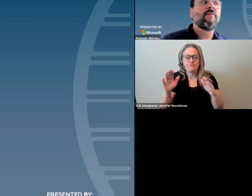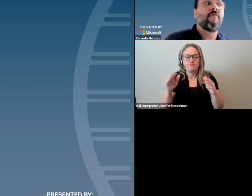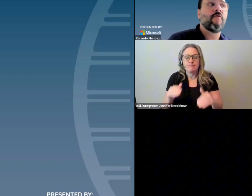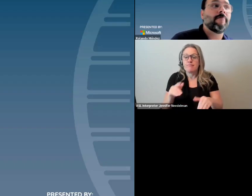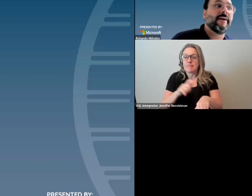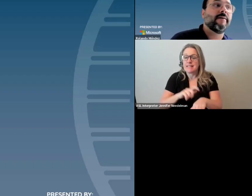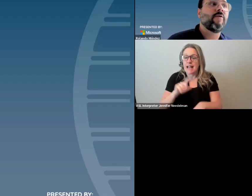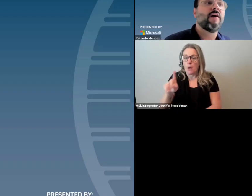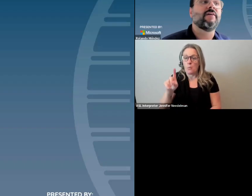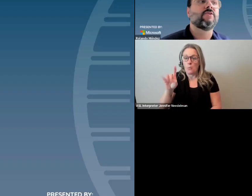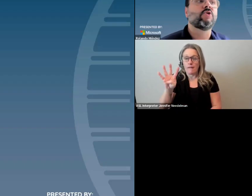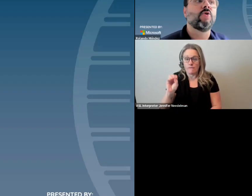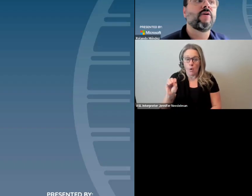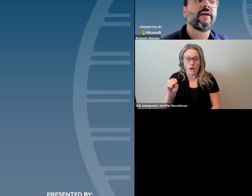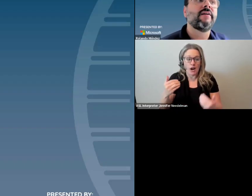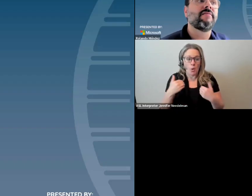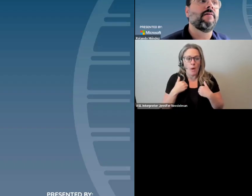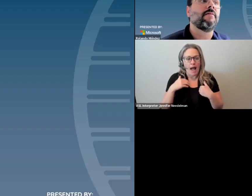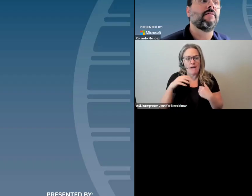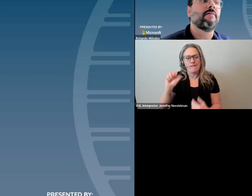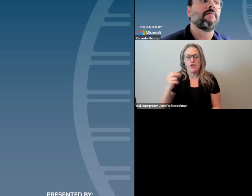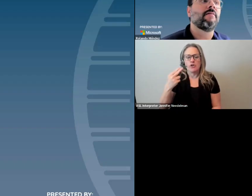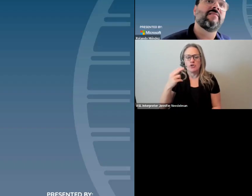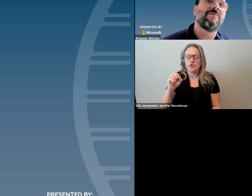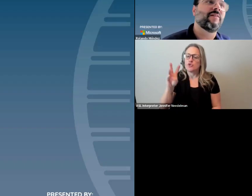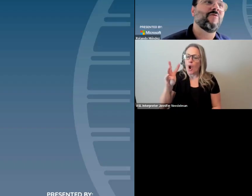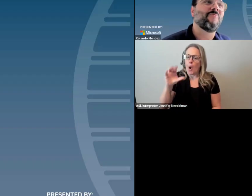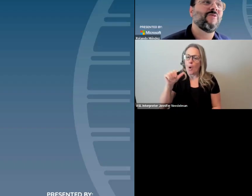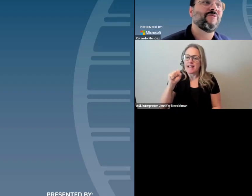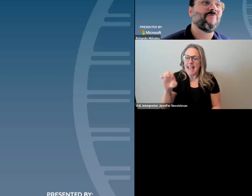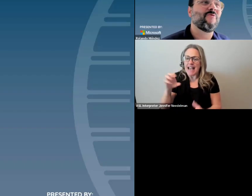At 1:40 PM we have a showcase of students with their